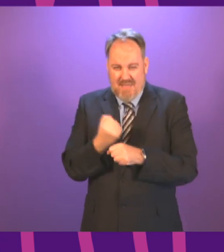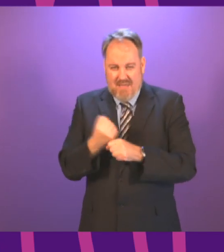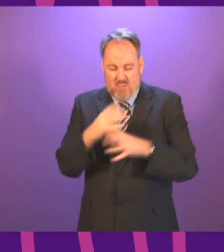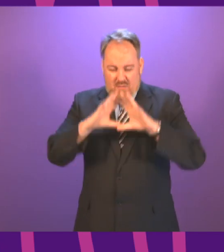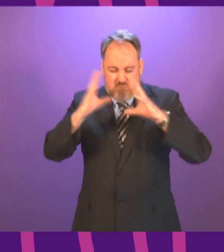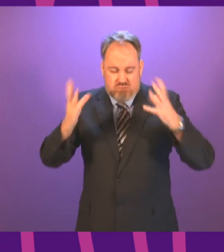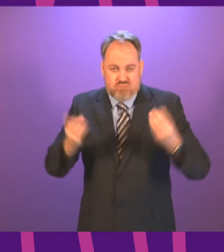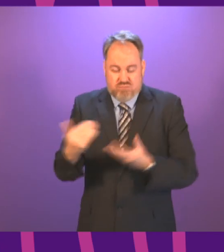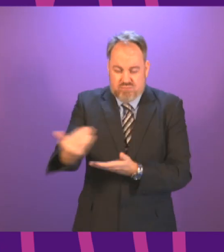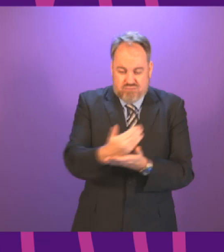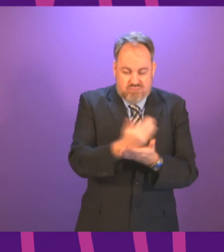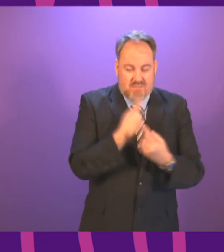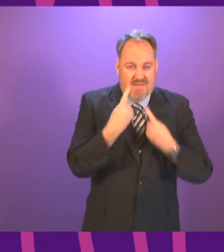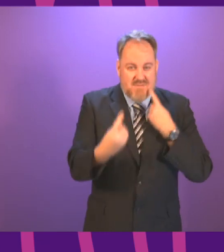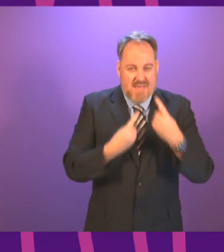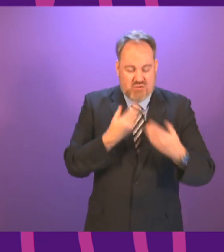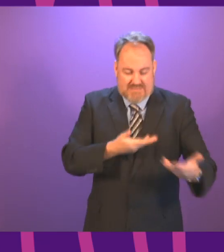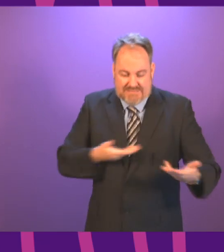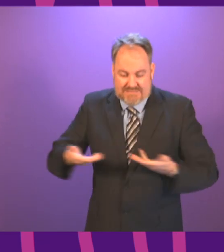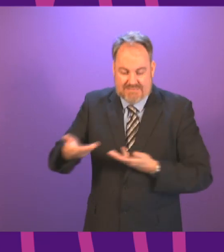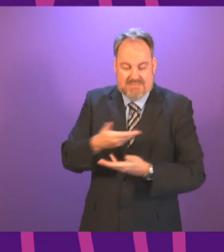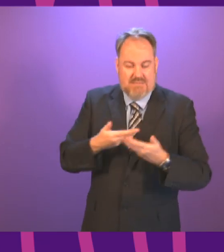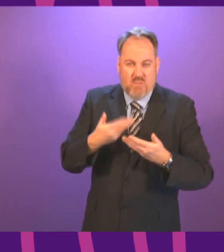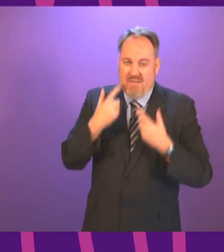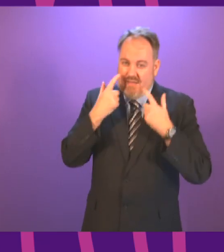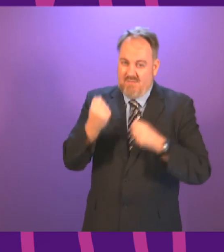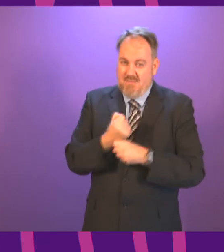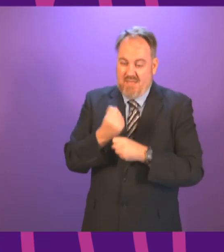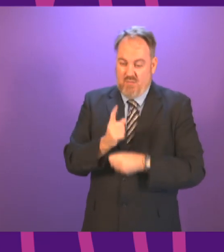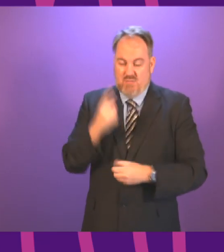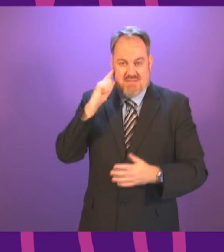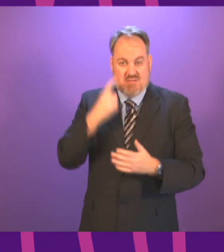Returning to my earlier exchanges with Ruth Davidson and Richard Leonard, let us not forget